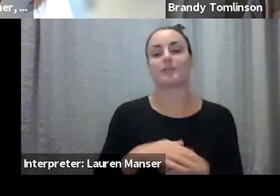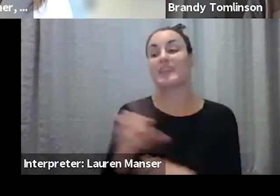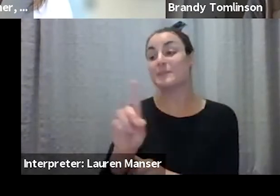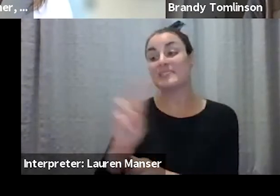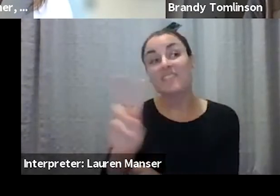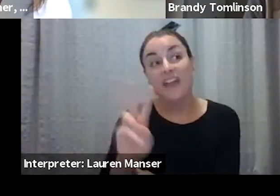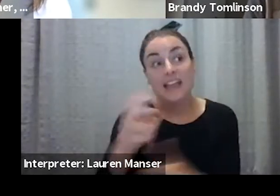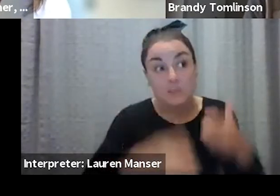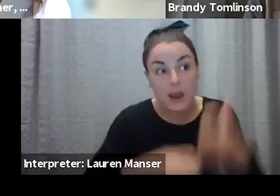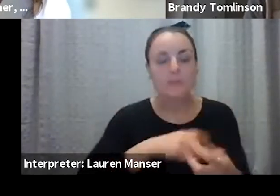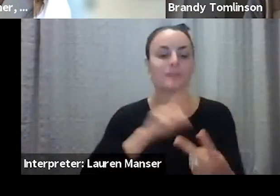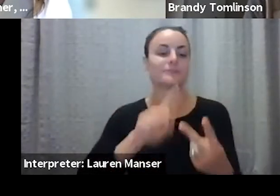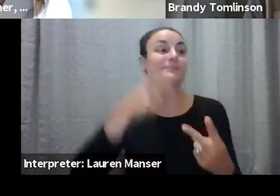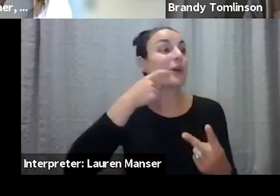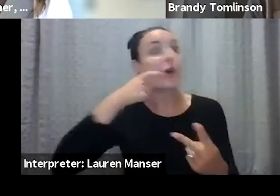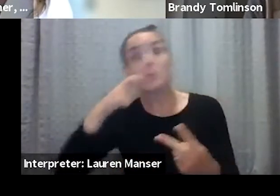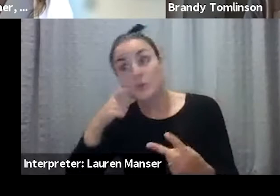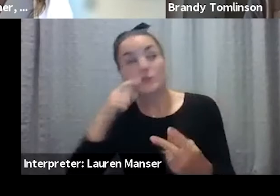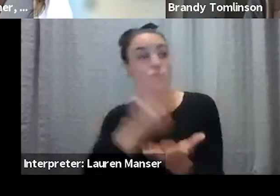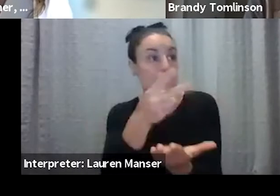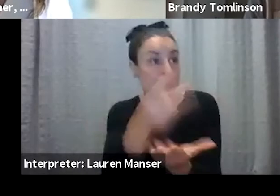that have been severely impacted